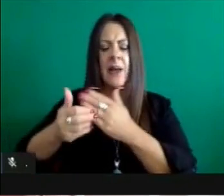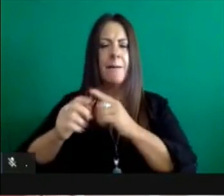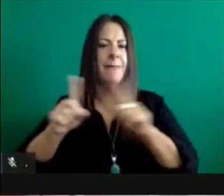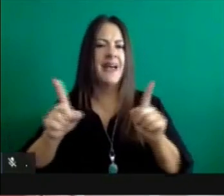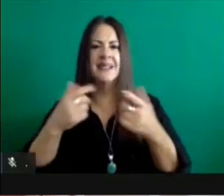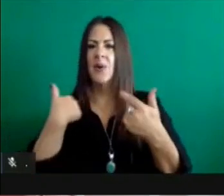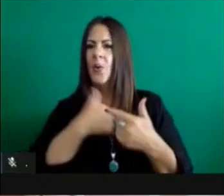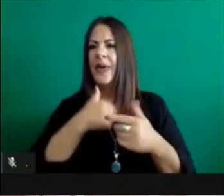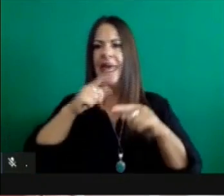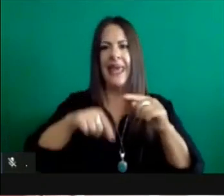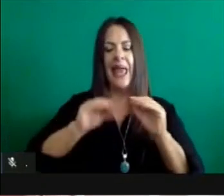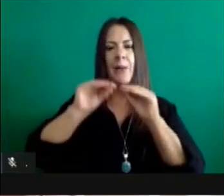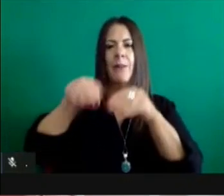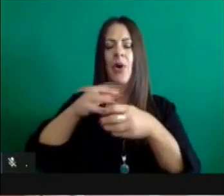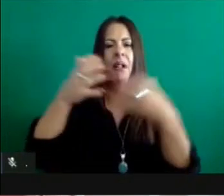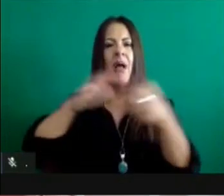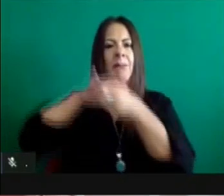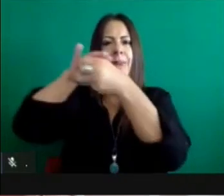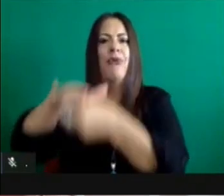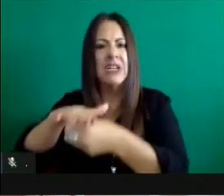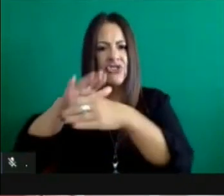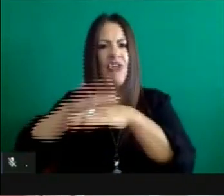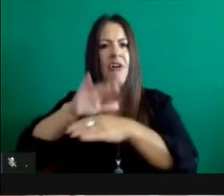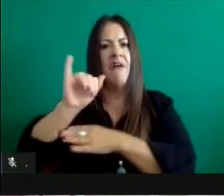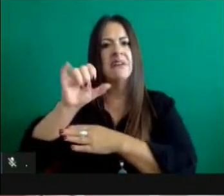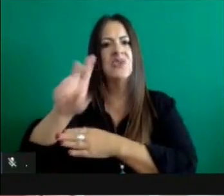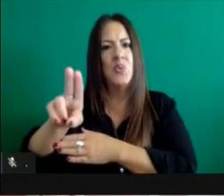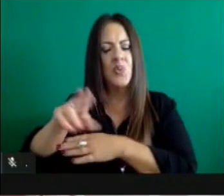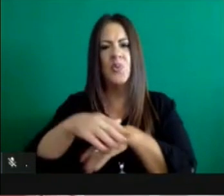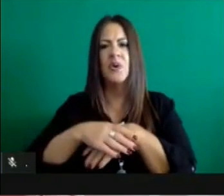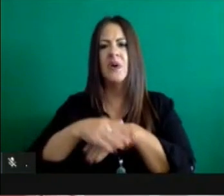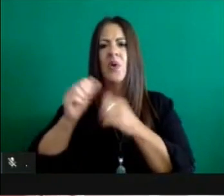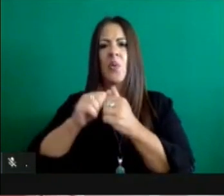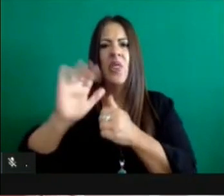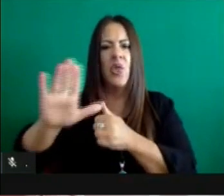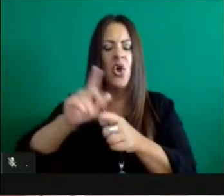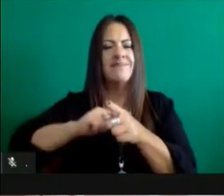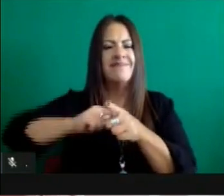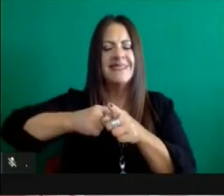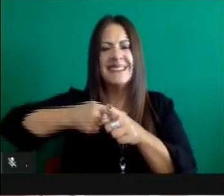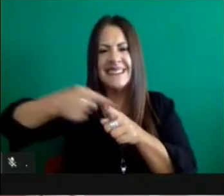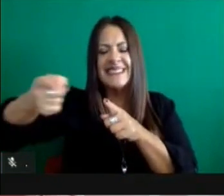THOSE ARE DECISIONS THAT HAVE BEEN IN REAL TIME, AND FAST- MOVING DECISIONS THAT WE CAN